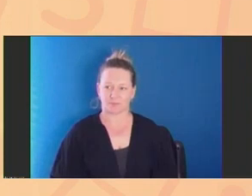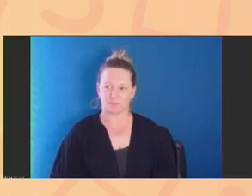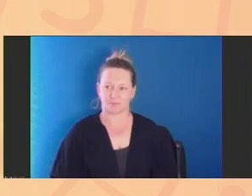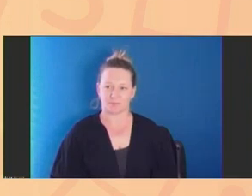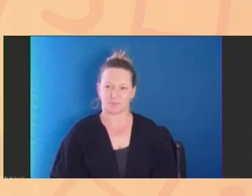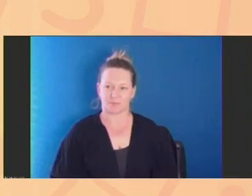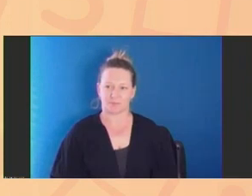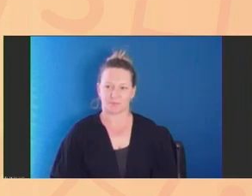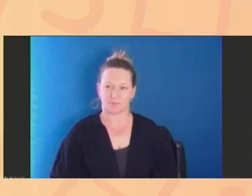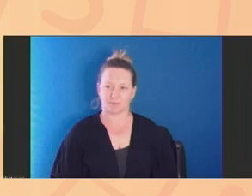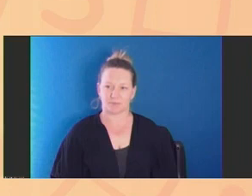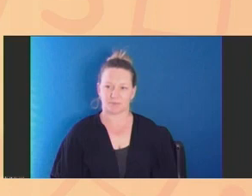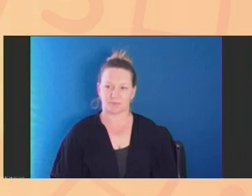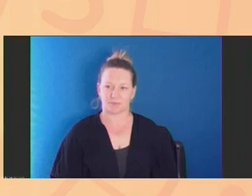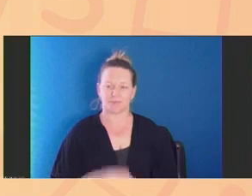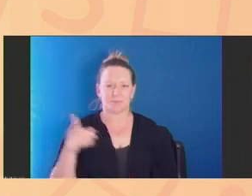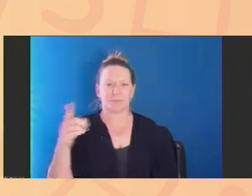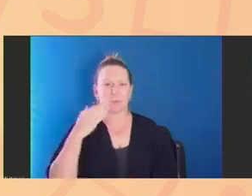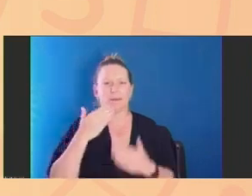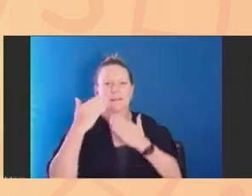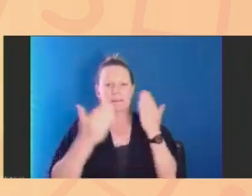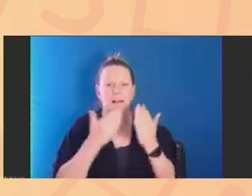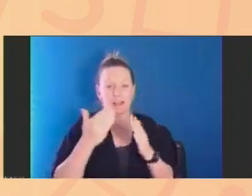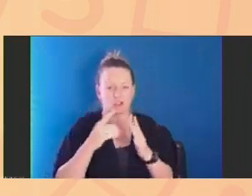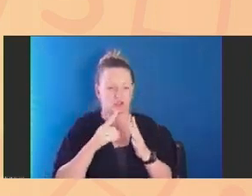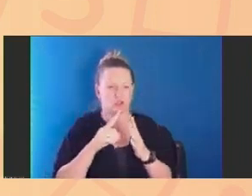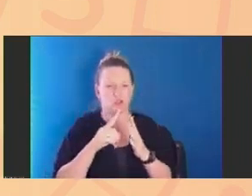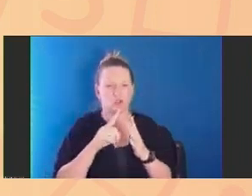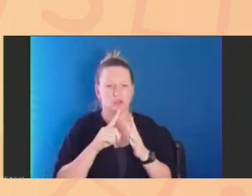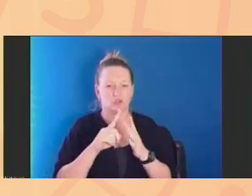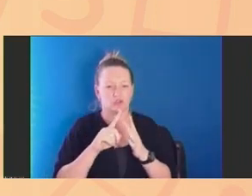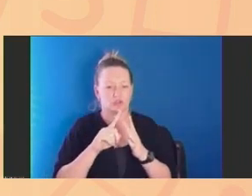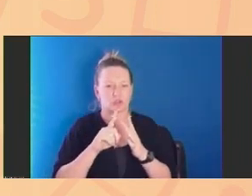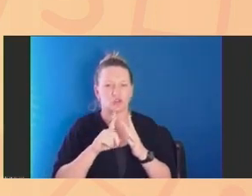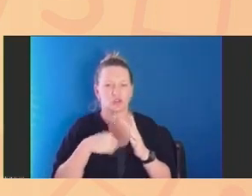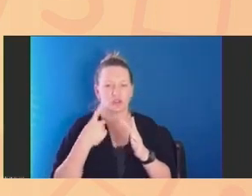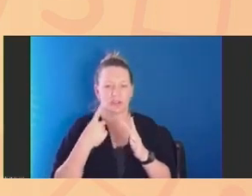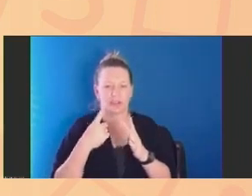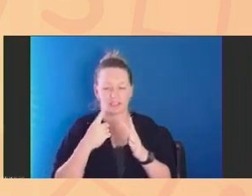Jirigi is birds. There's four birds in this song.